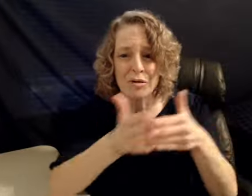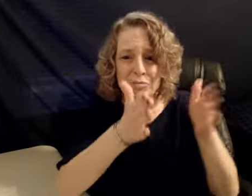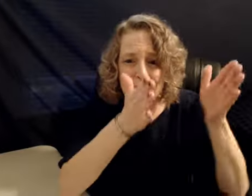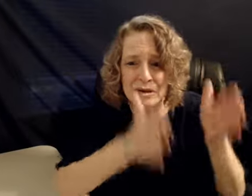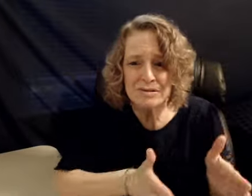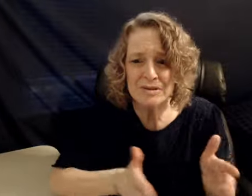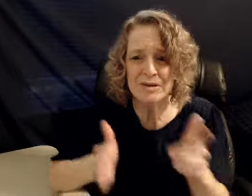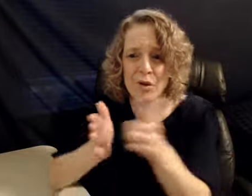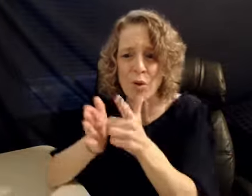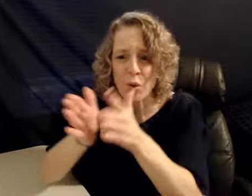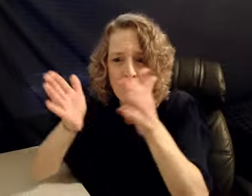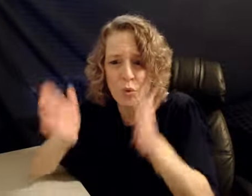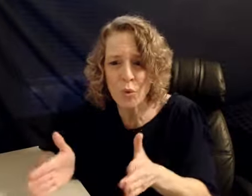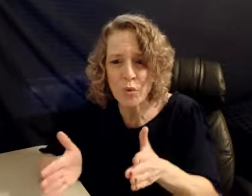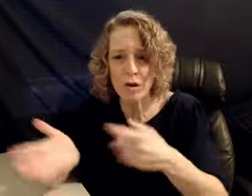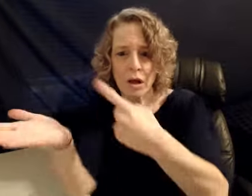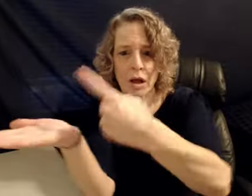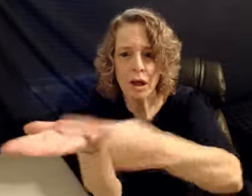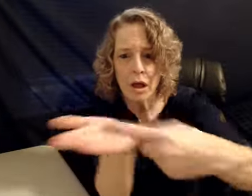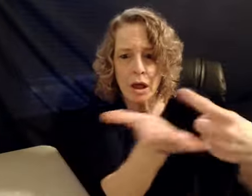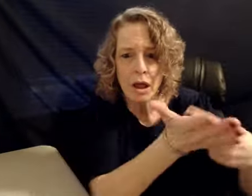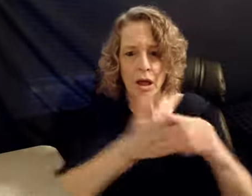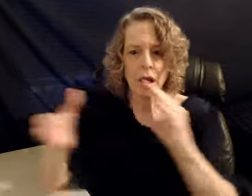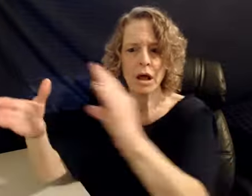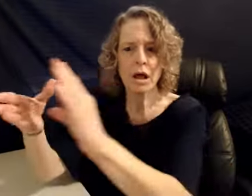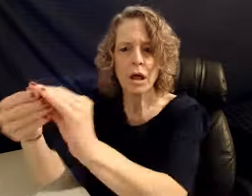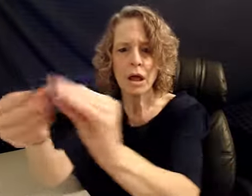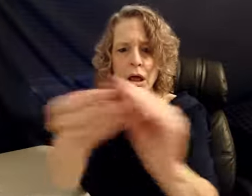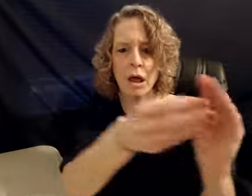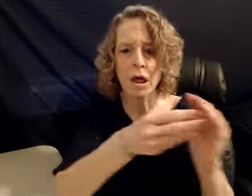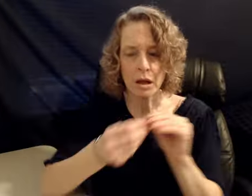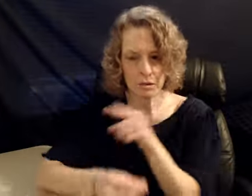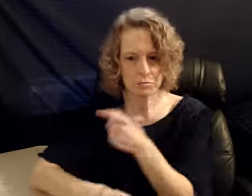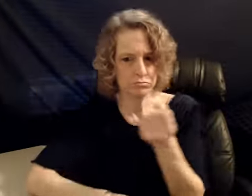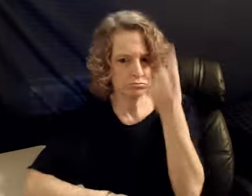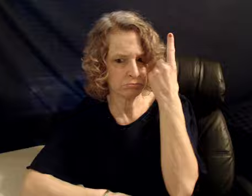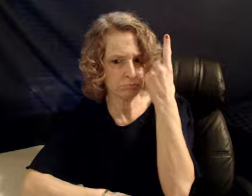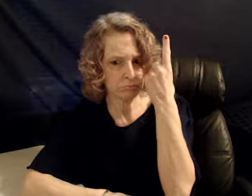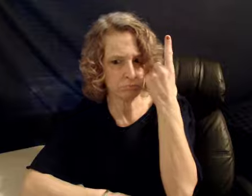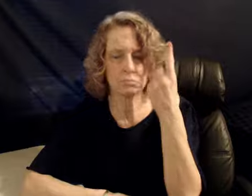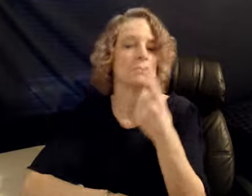and the lawyers who discuss and debate statements with each other.